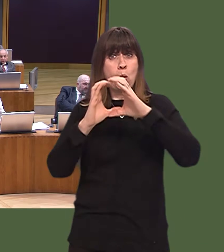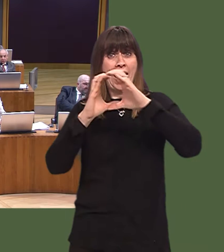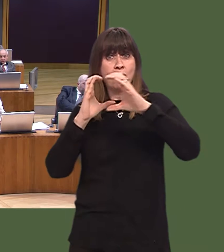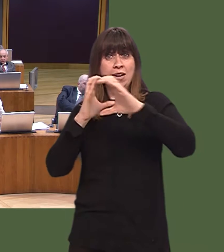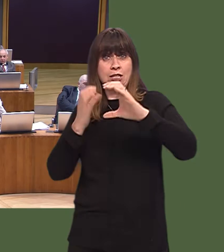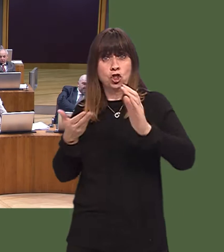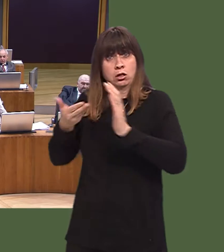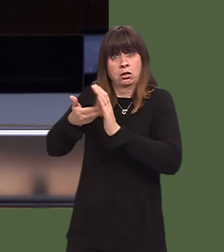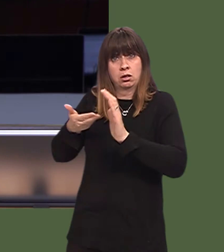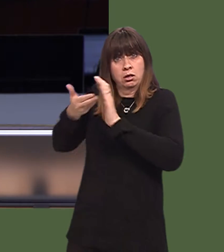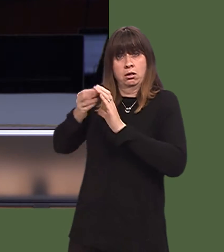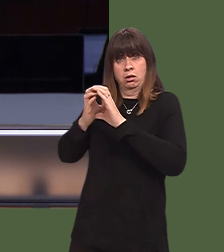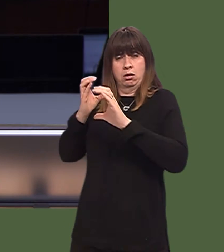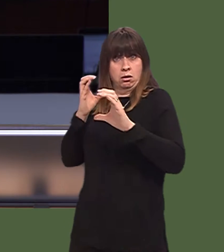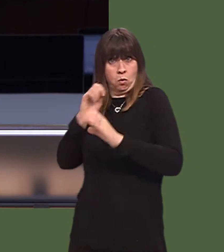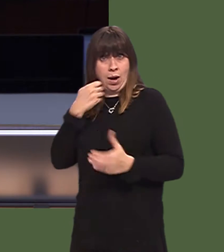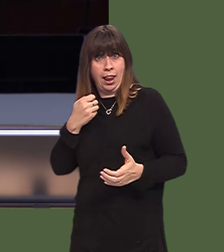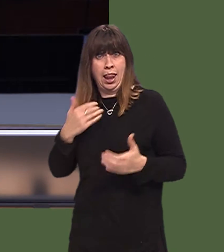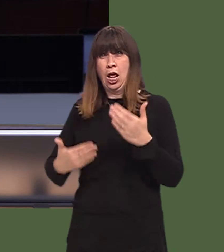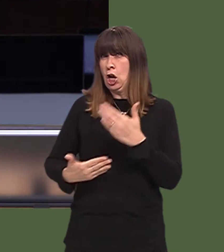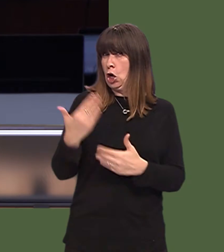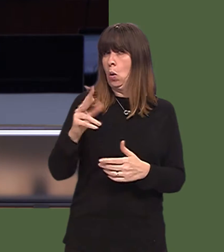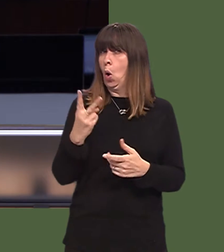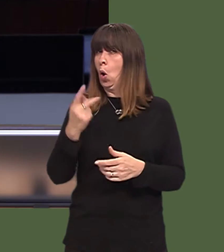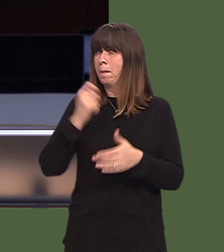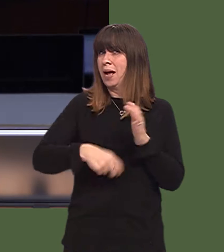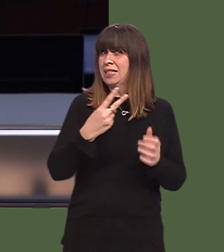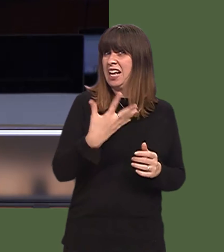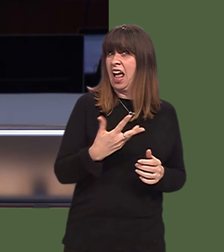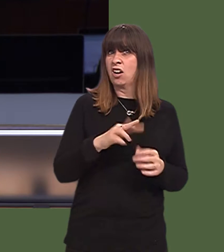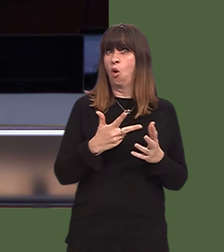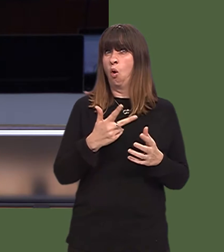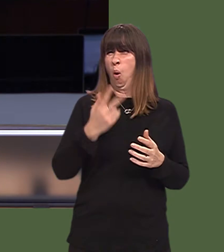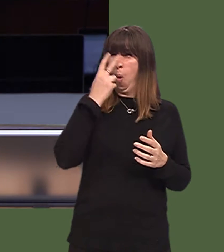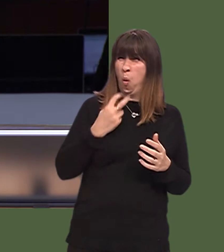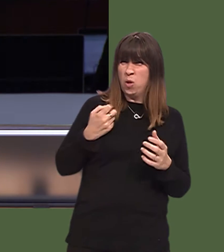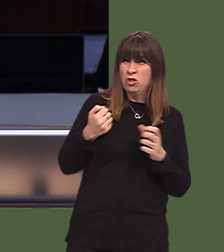ordered yet, if theyíre going to be new trains or if theyíre going to be second hand or even third hand.